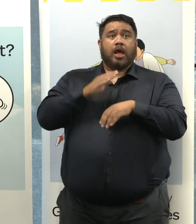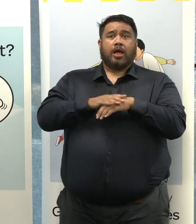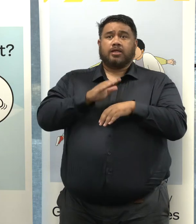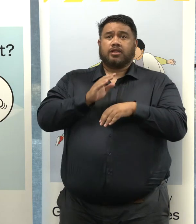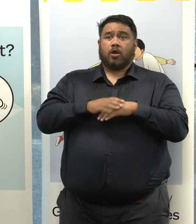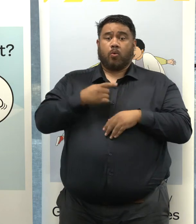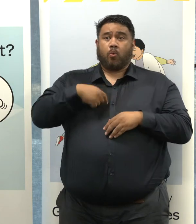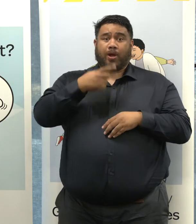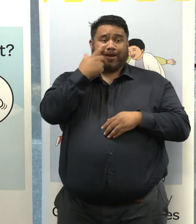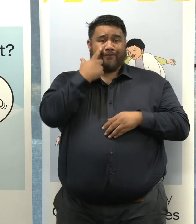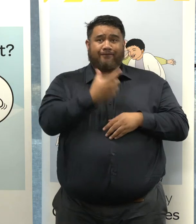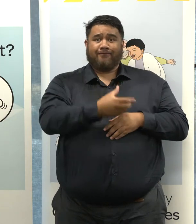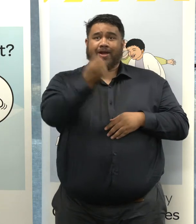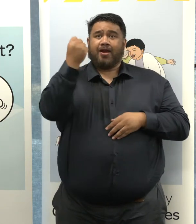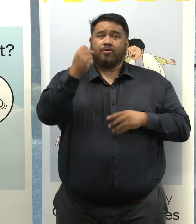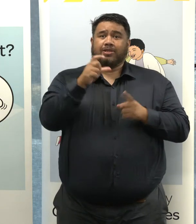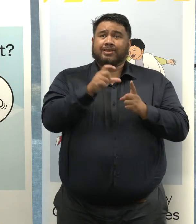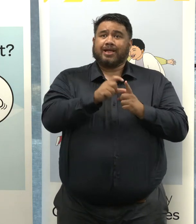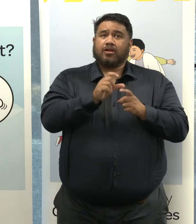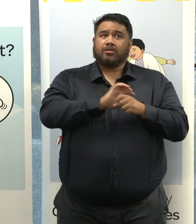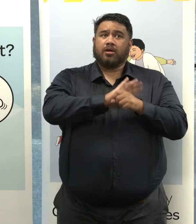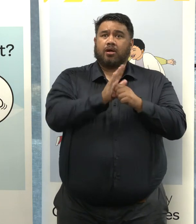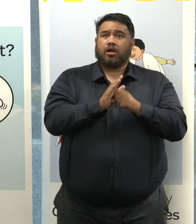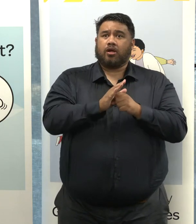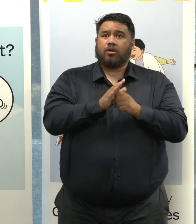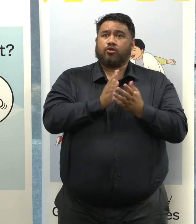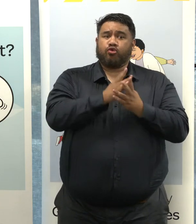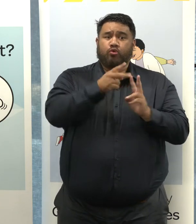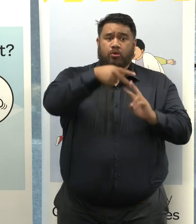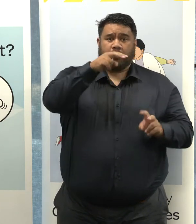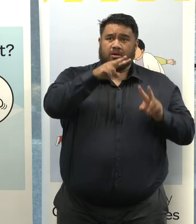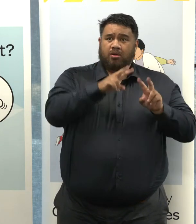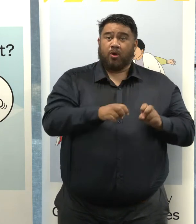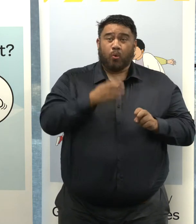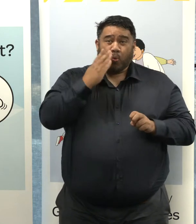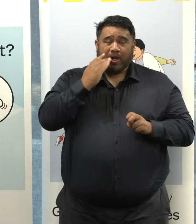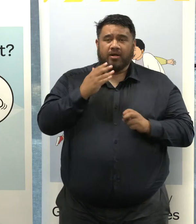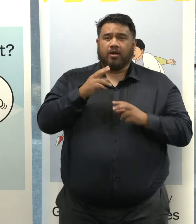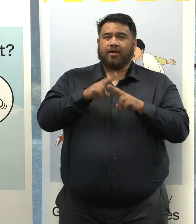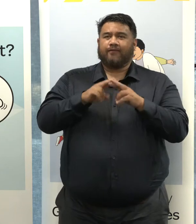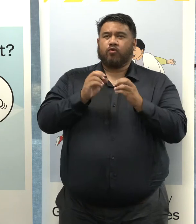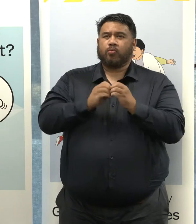The Delta variant in fact was last detected in any community